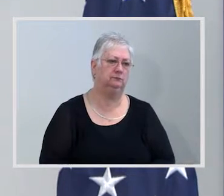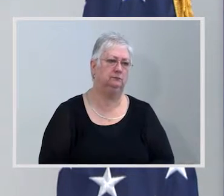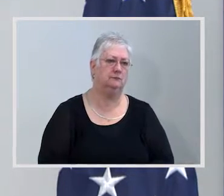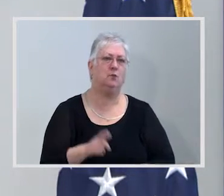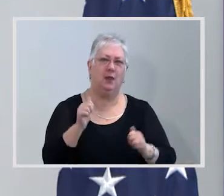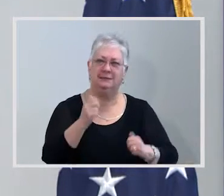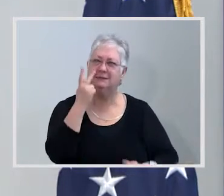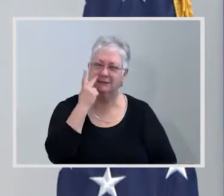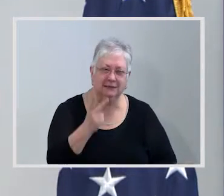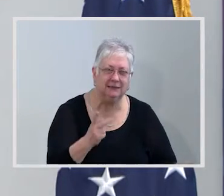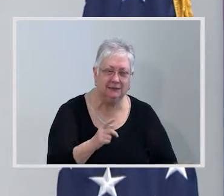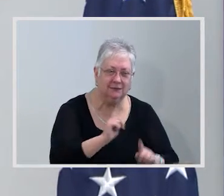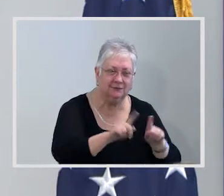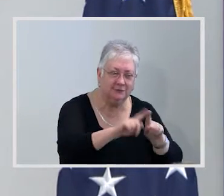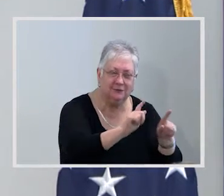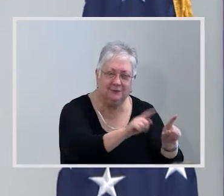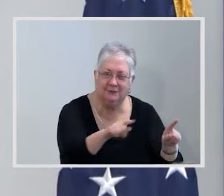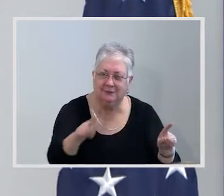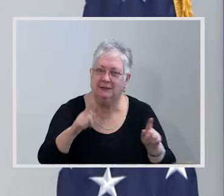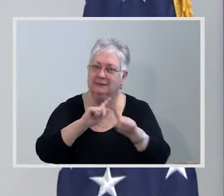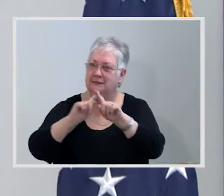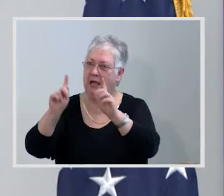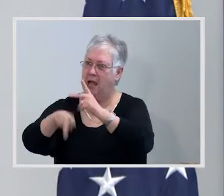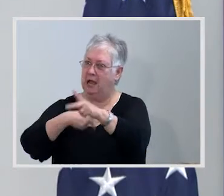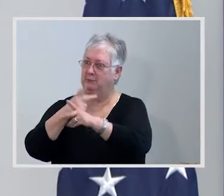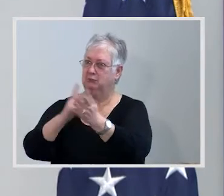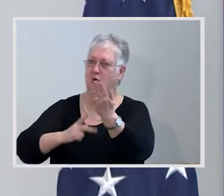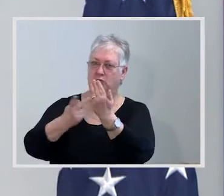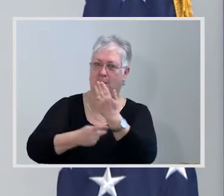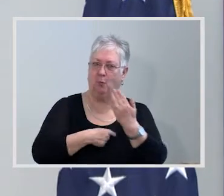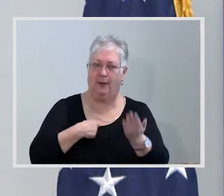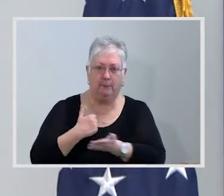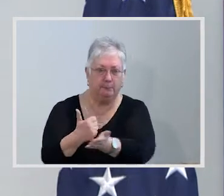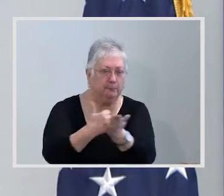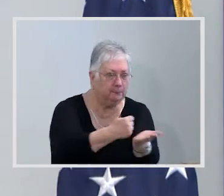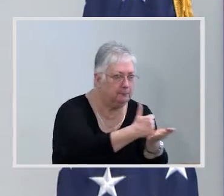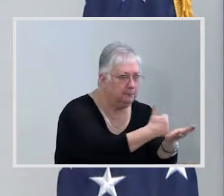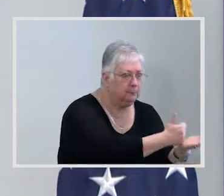PROGRAMS THAT WE INVEST IN TODAY BRING REAL RESULTS AS WE MOVE FORWARD.